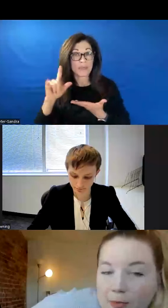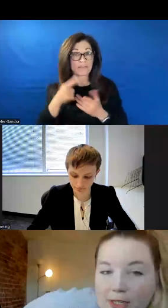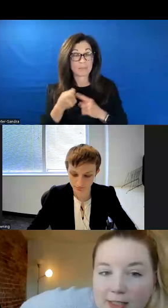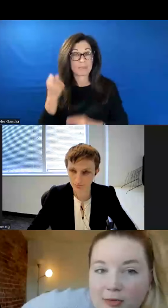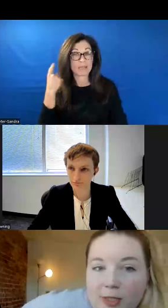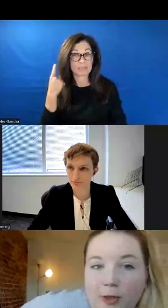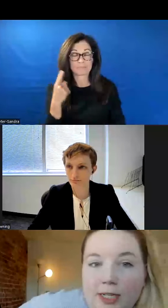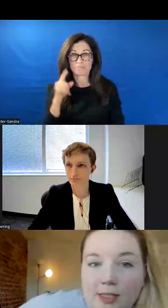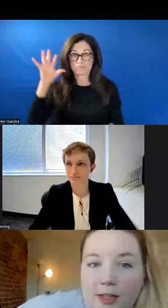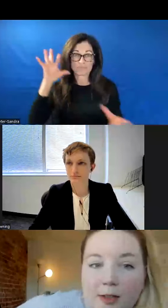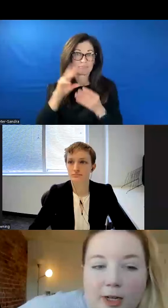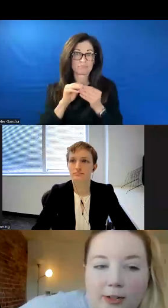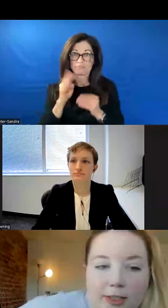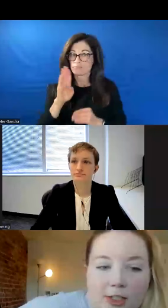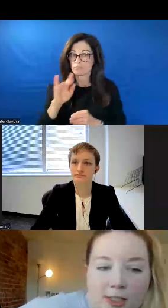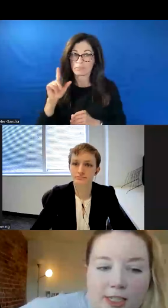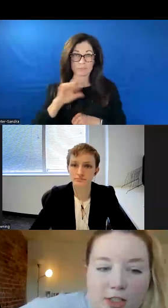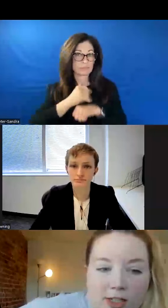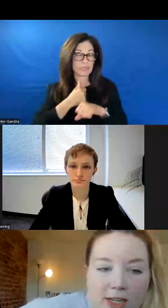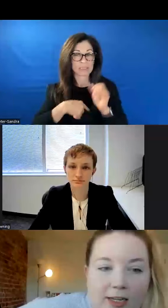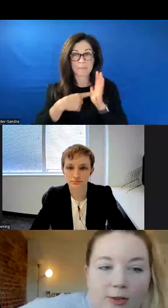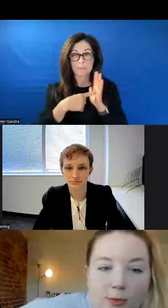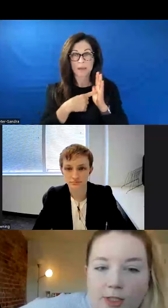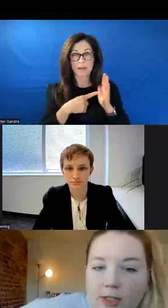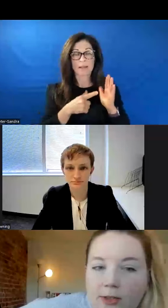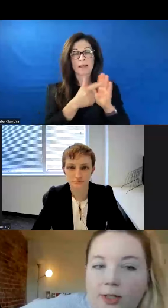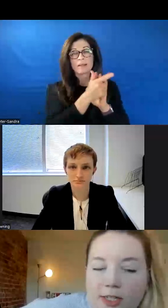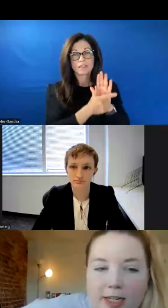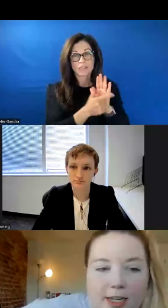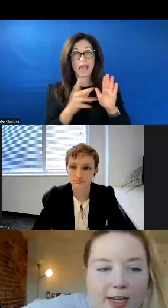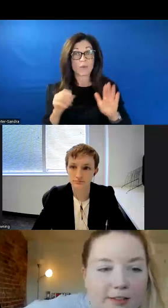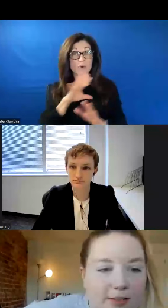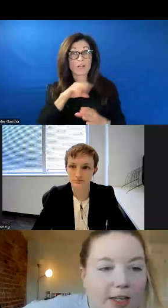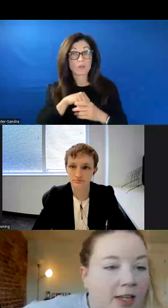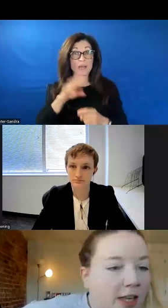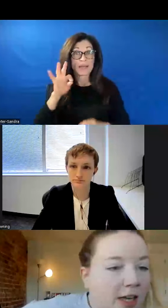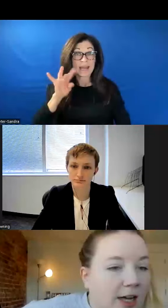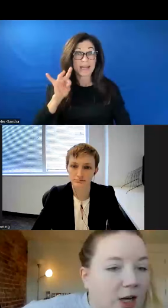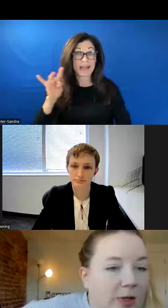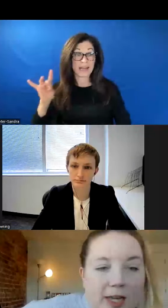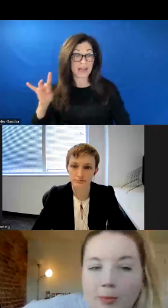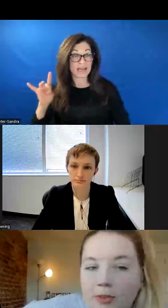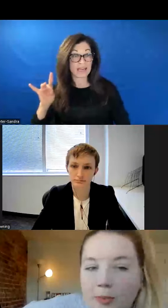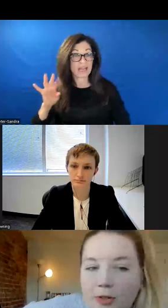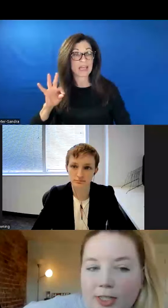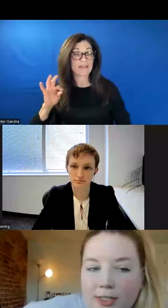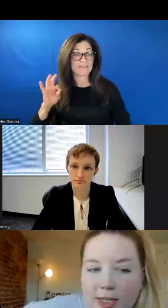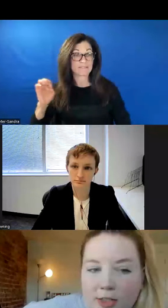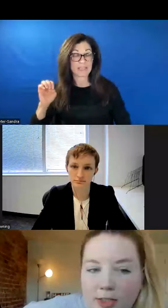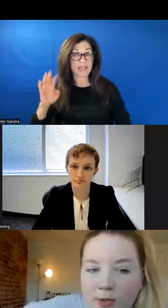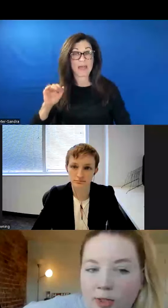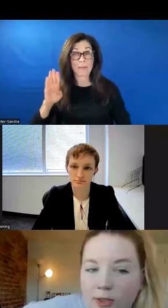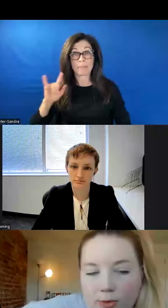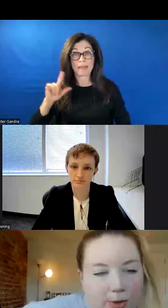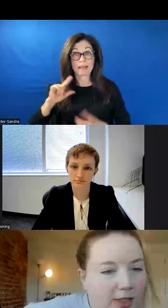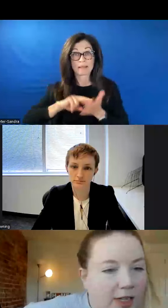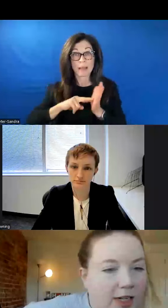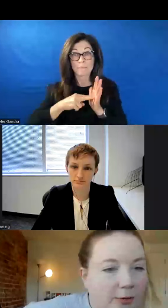PREHENCESIVE BILL THAT WOULD INCLUDE A 988 FEE. THAT IS 6121 AND